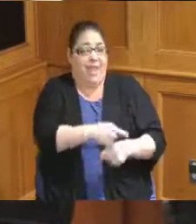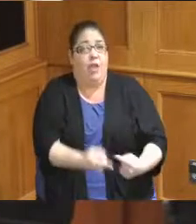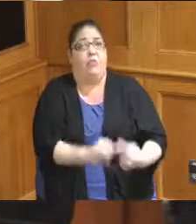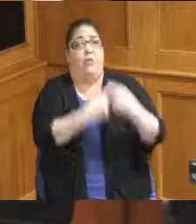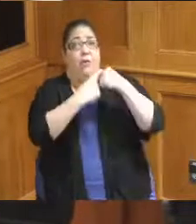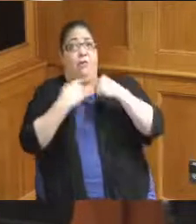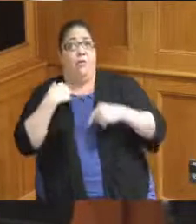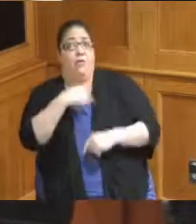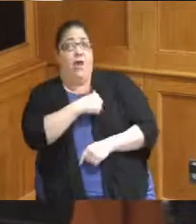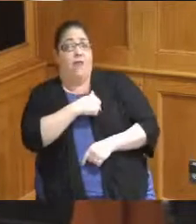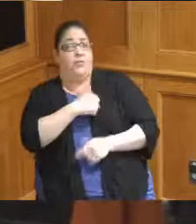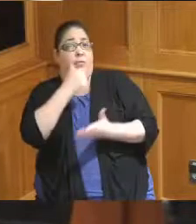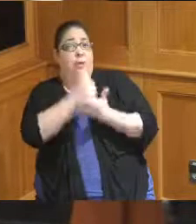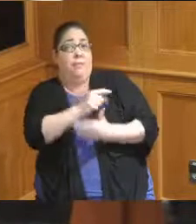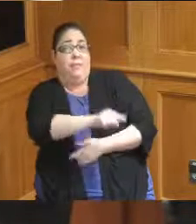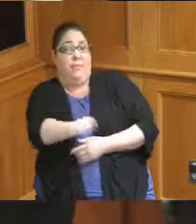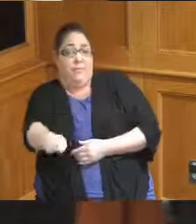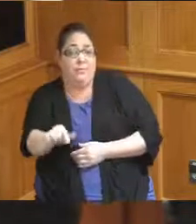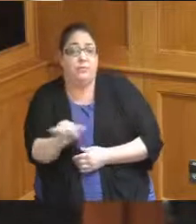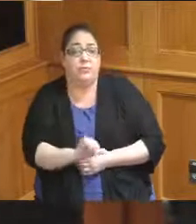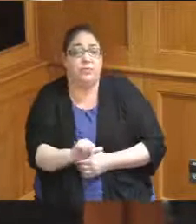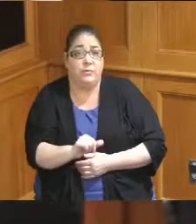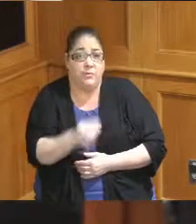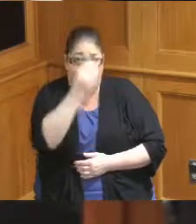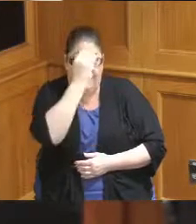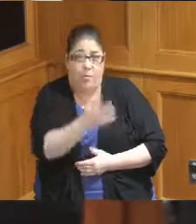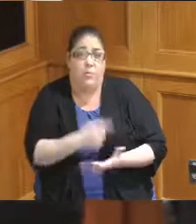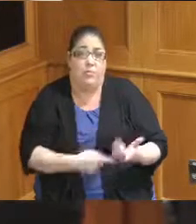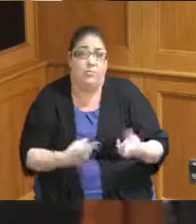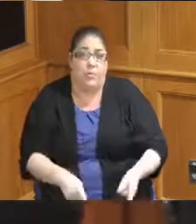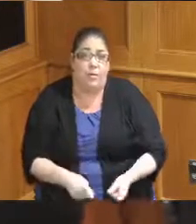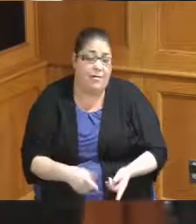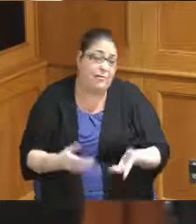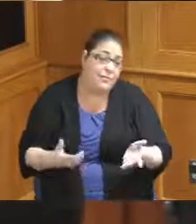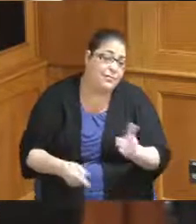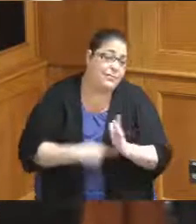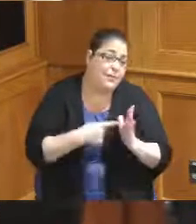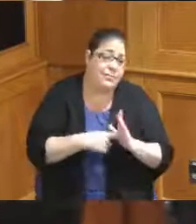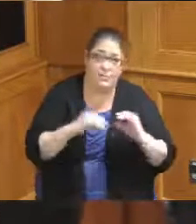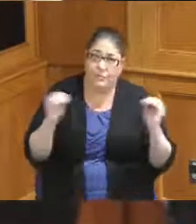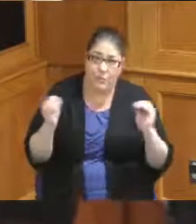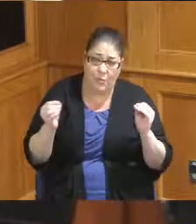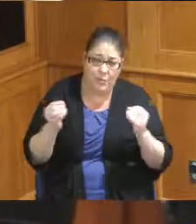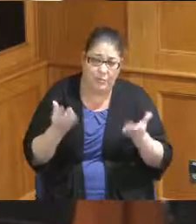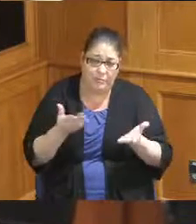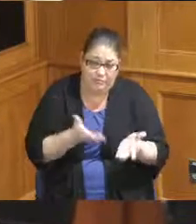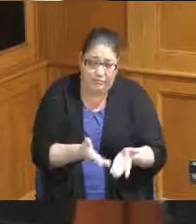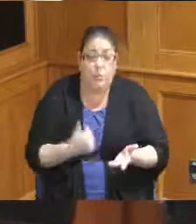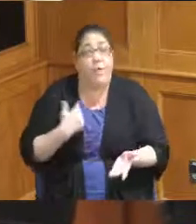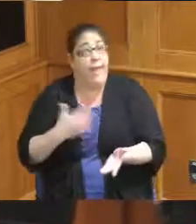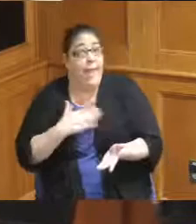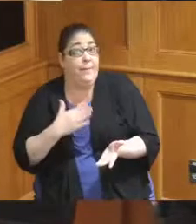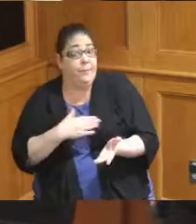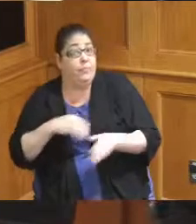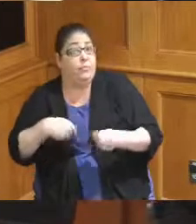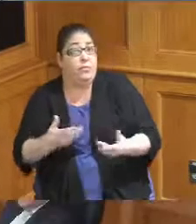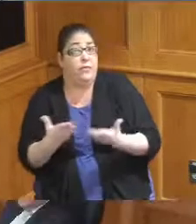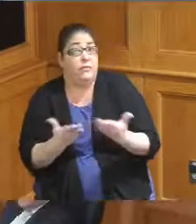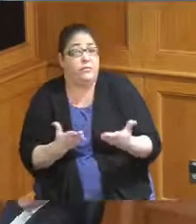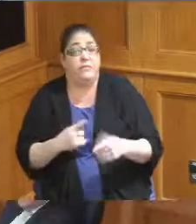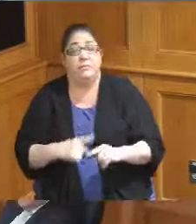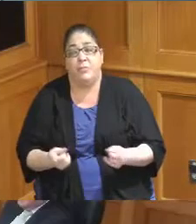their calls in many cases and and and obviously we're happy to do that thank you well thank you